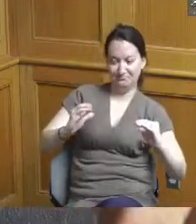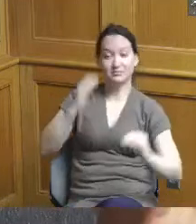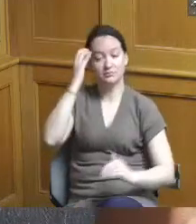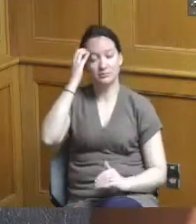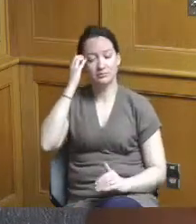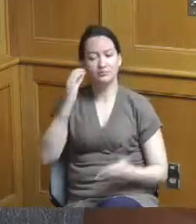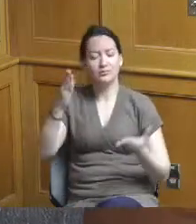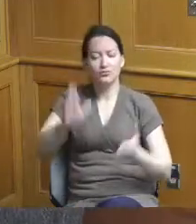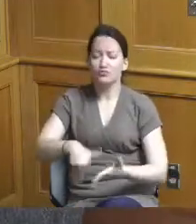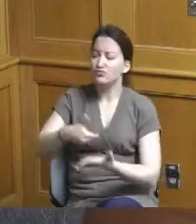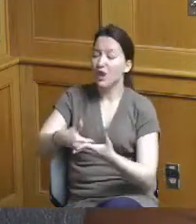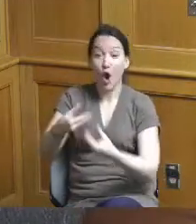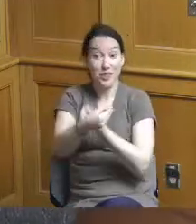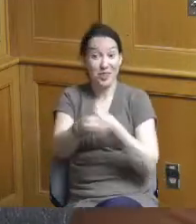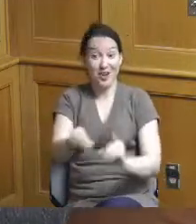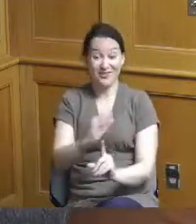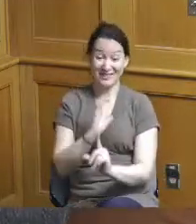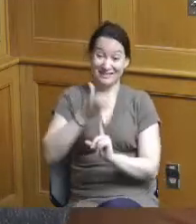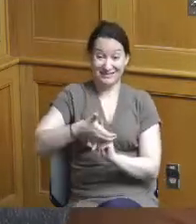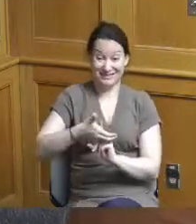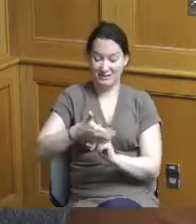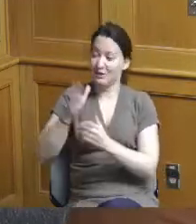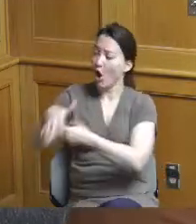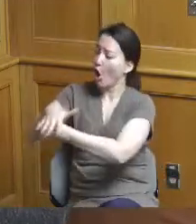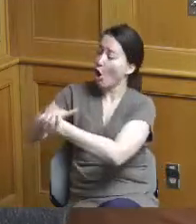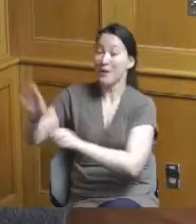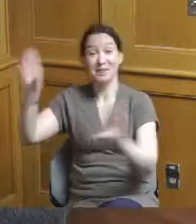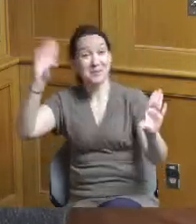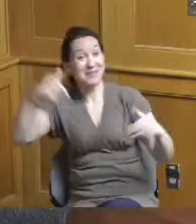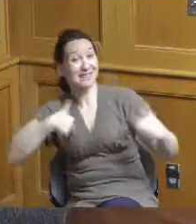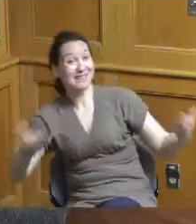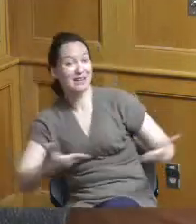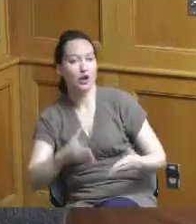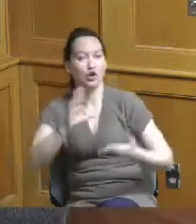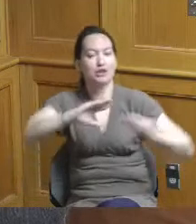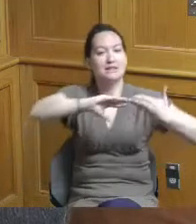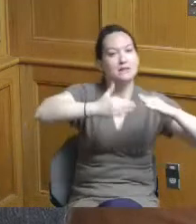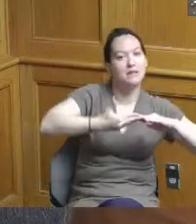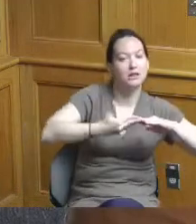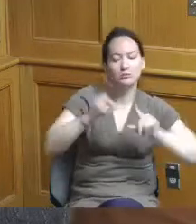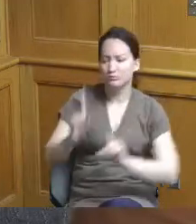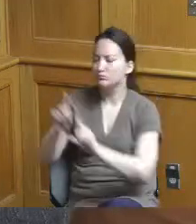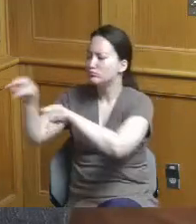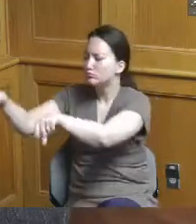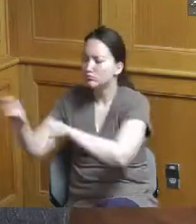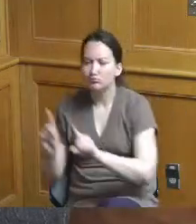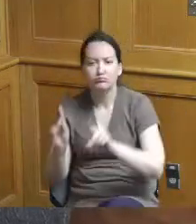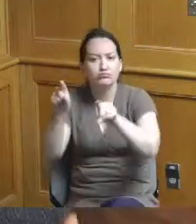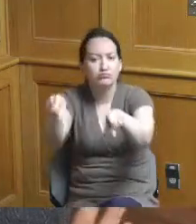bringing the office to your neighborhood to your municipality to your community and when